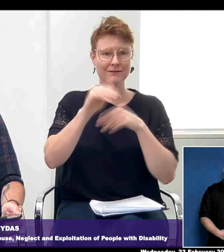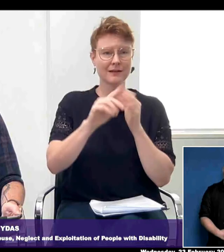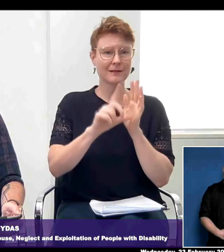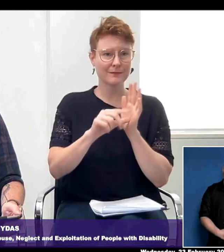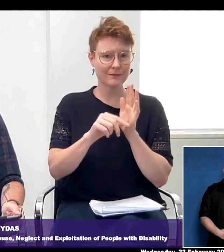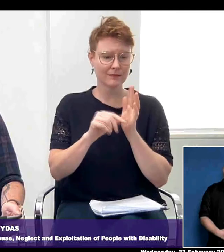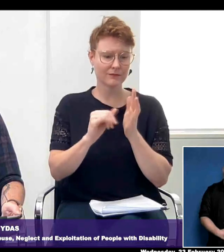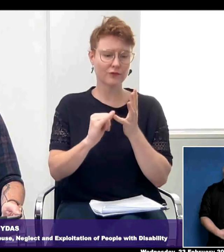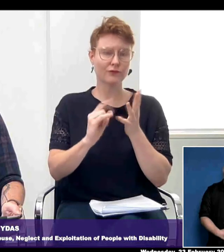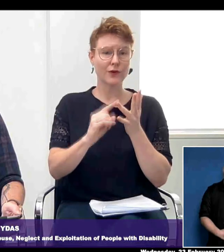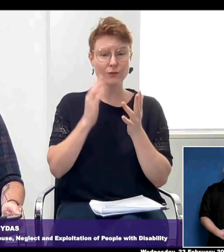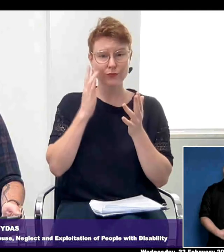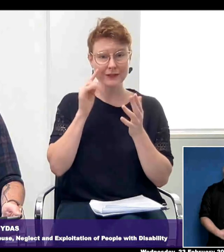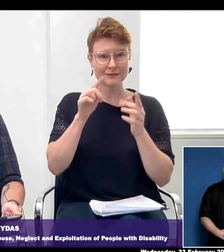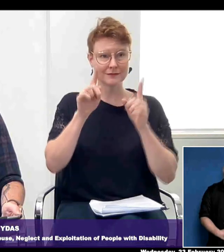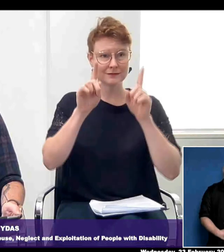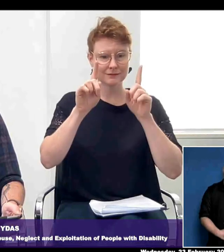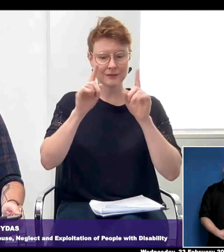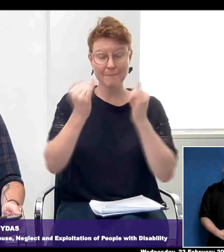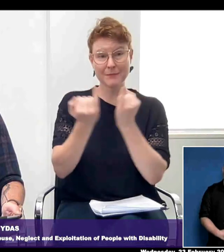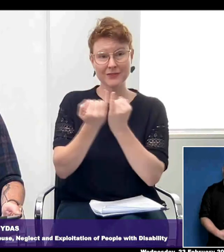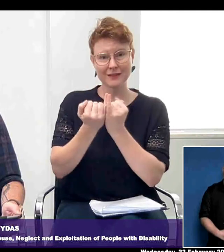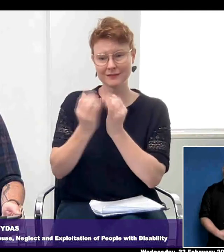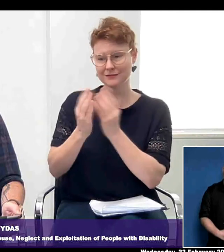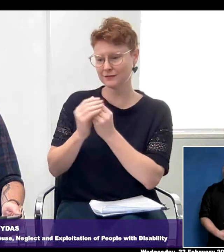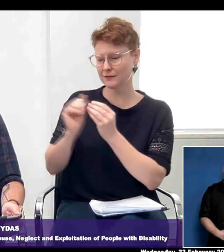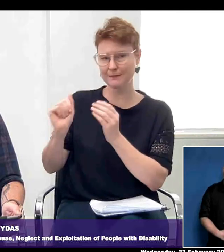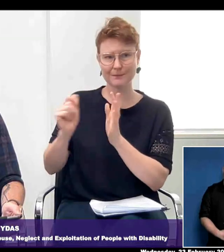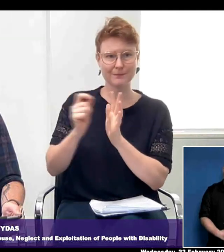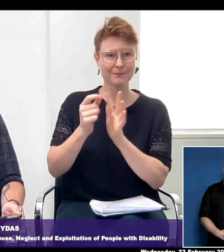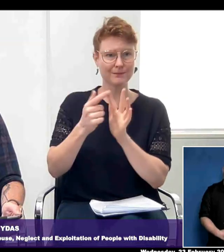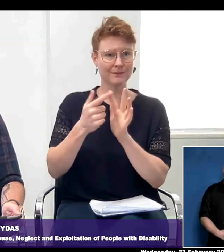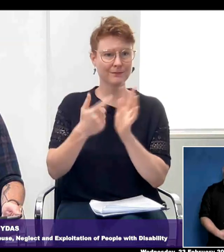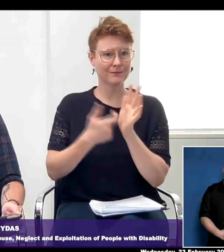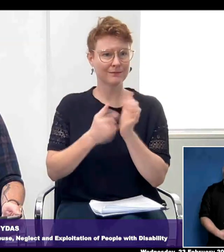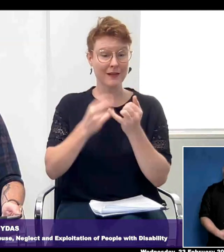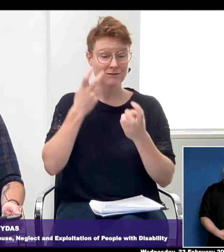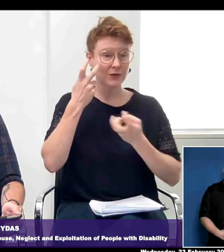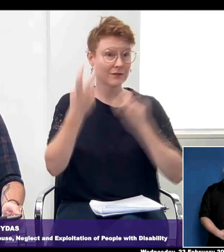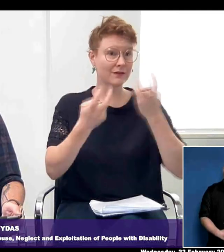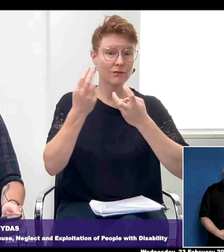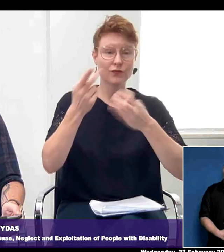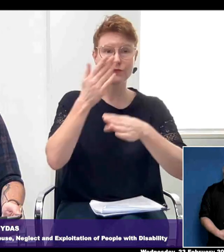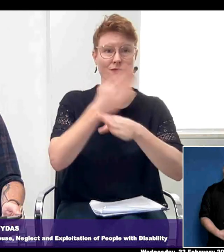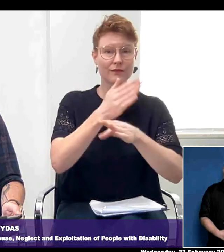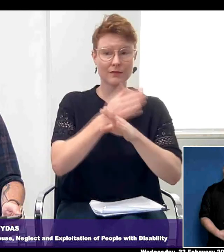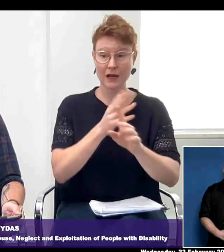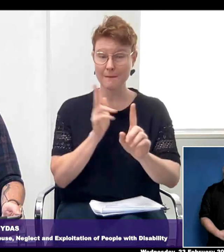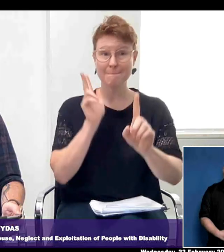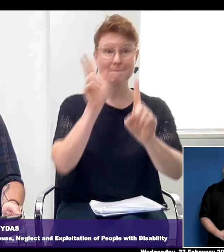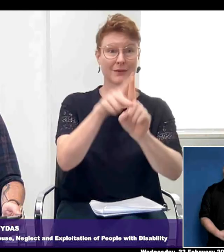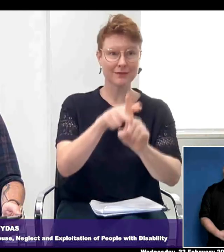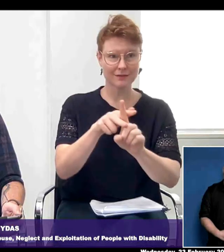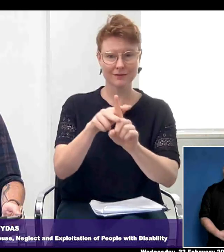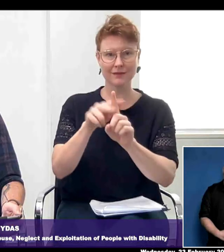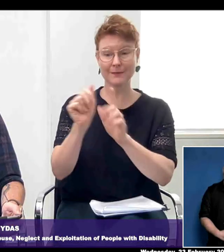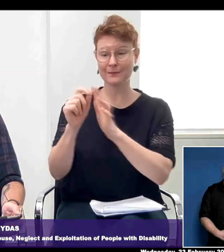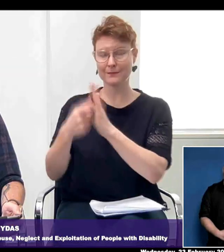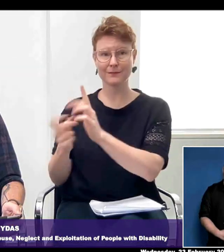And this disadvantage does compound over time. So we see the competition of - occurring with their peers.